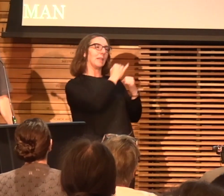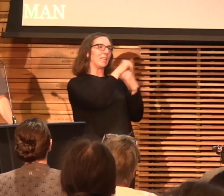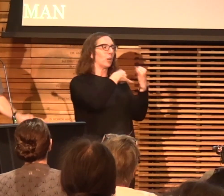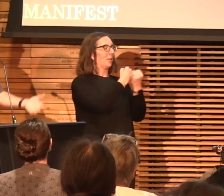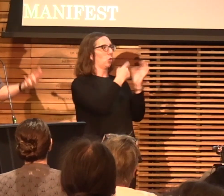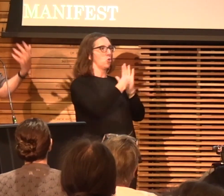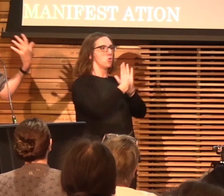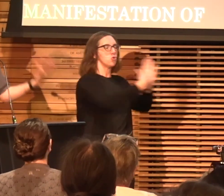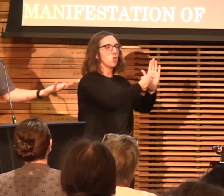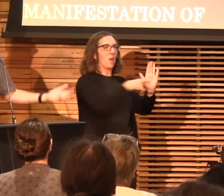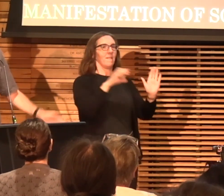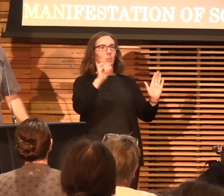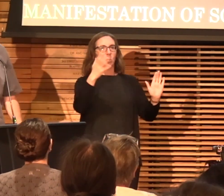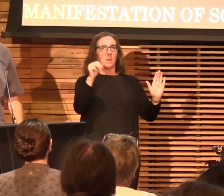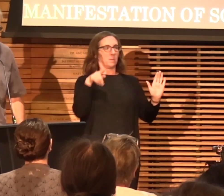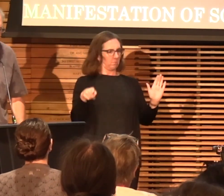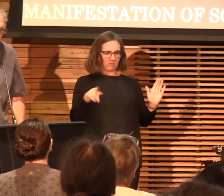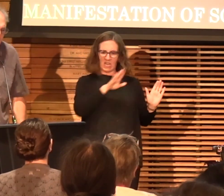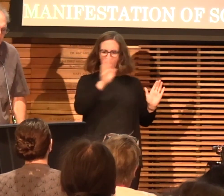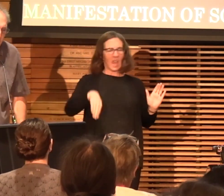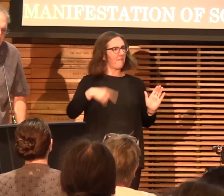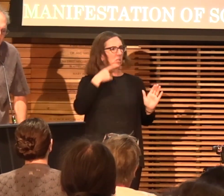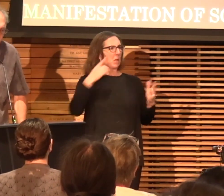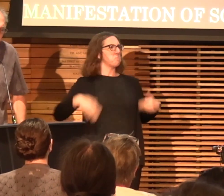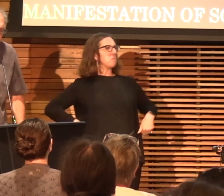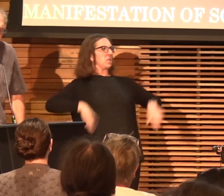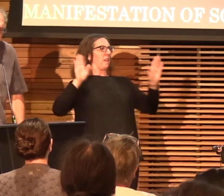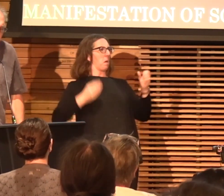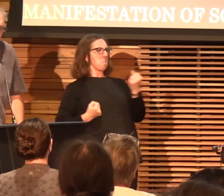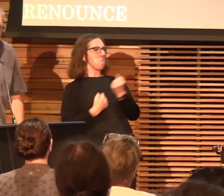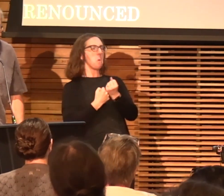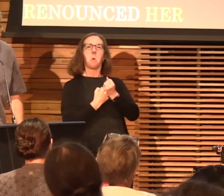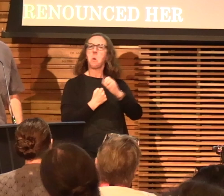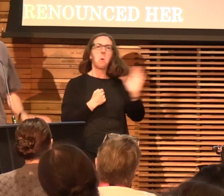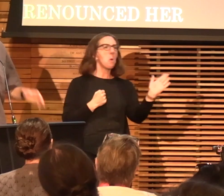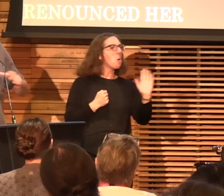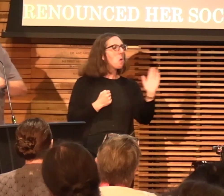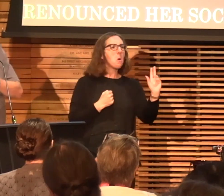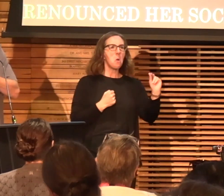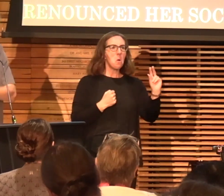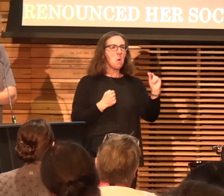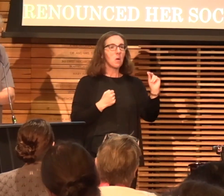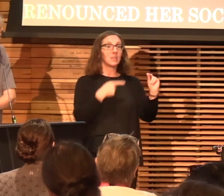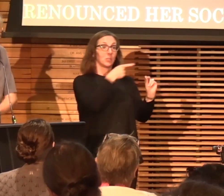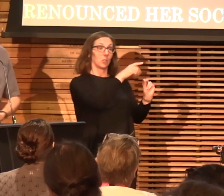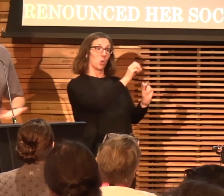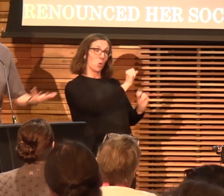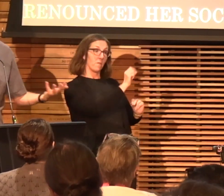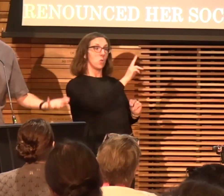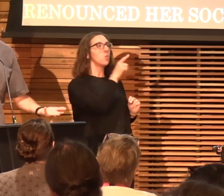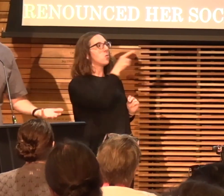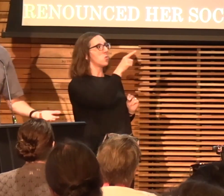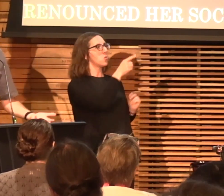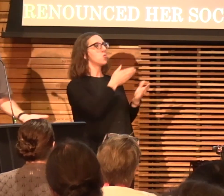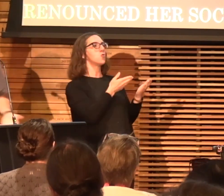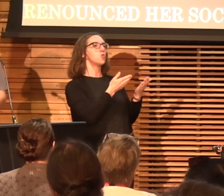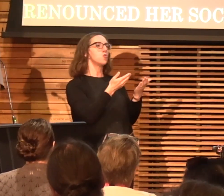She's never renounced her socialism. It's just the Soviet Union is the new guiding light for mankind.